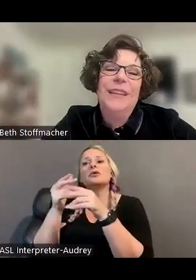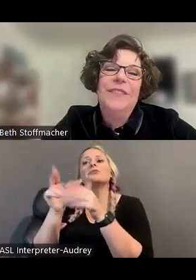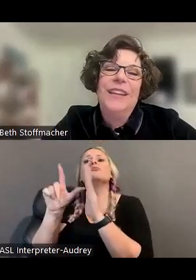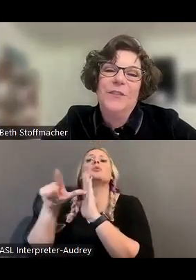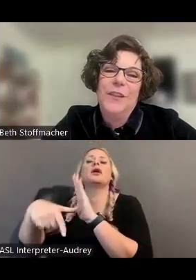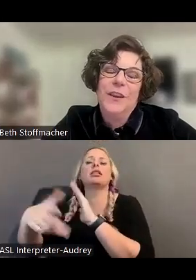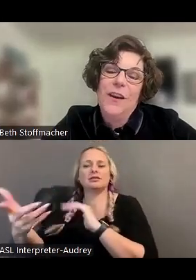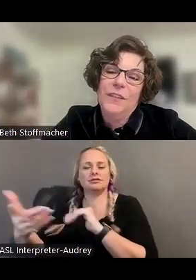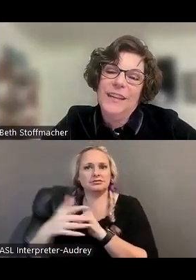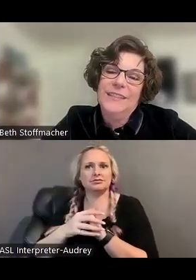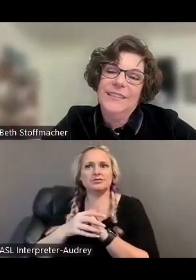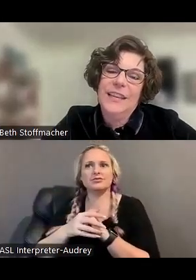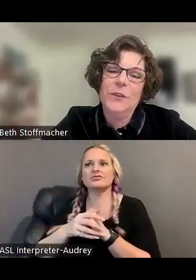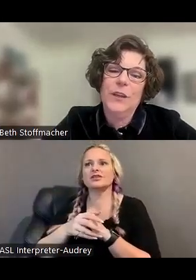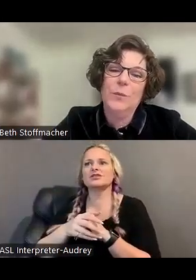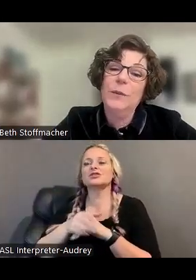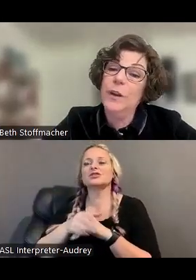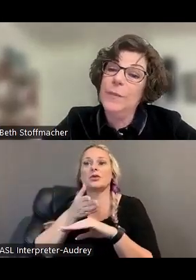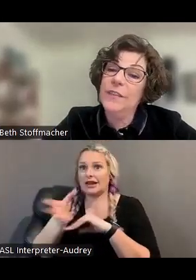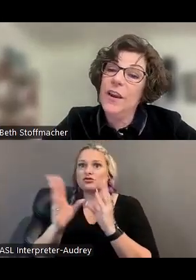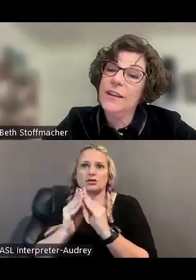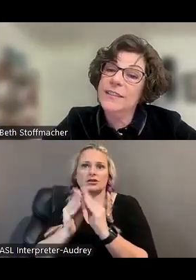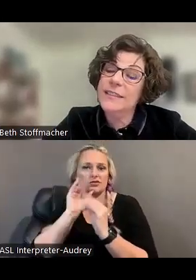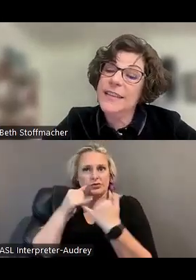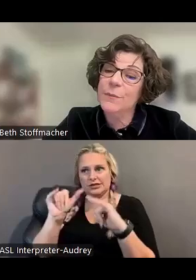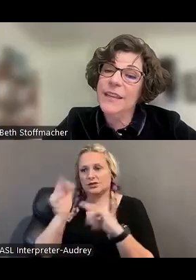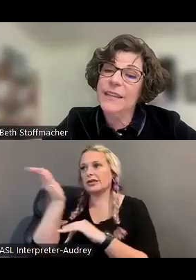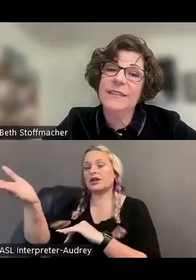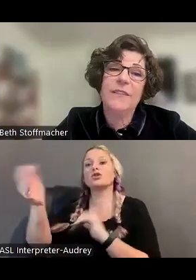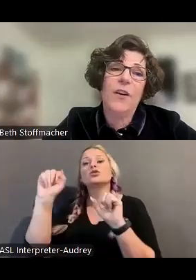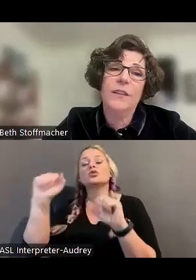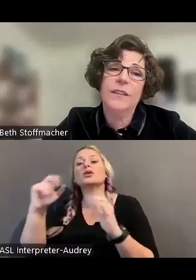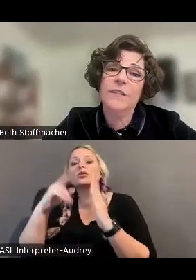even after the conference, and you can read more about the artist's statements. They've all done